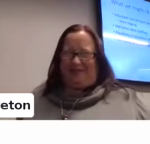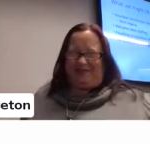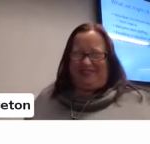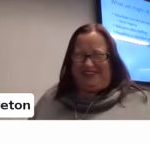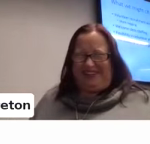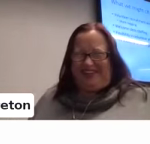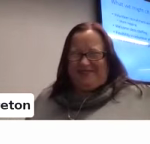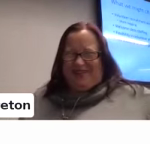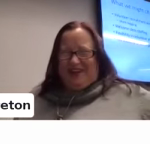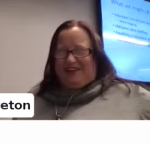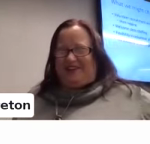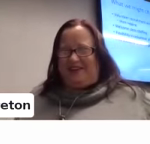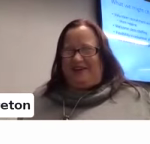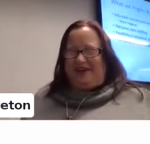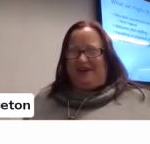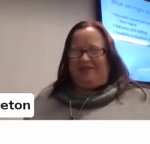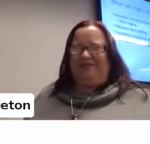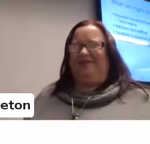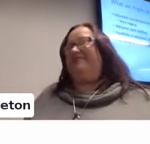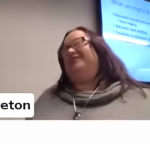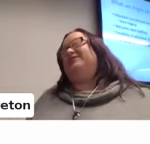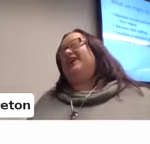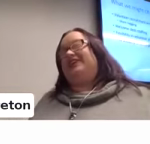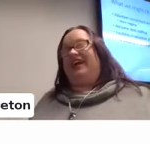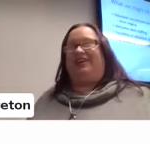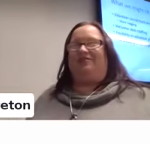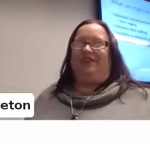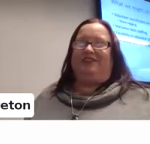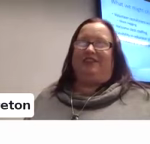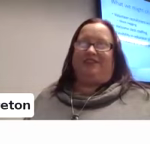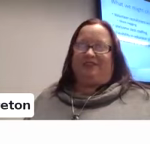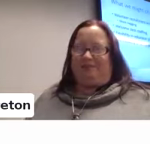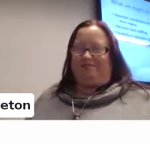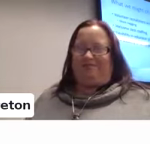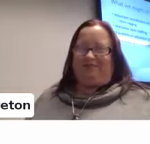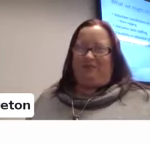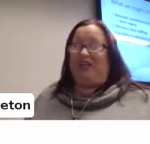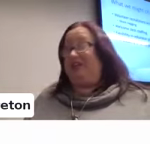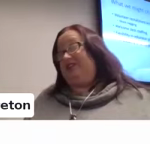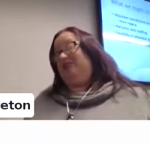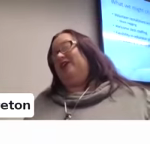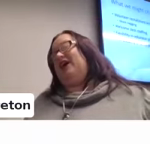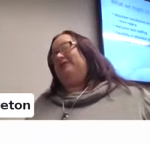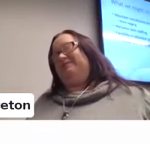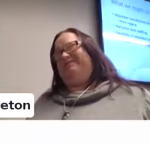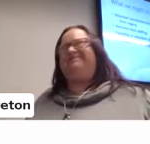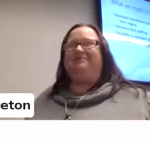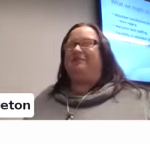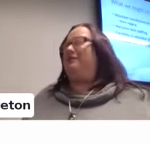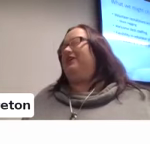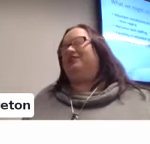And I can send it tout everyone. Angie: Yeah because every event is a great opportunity.